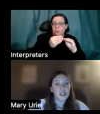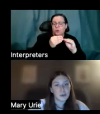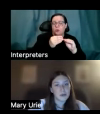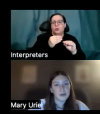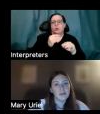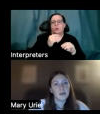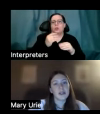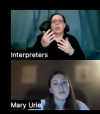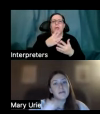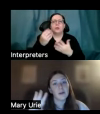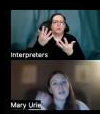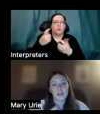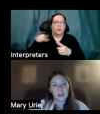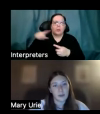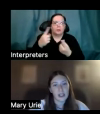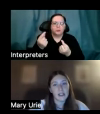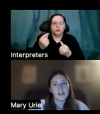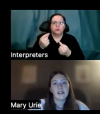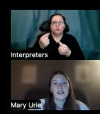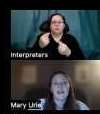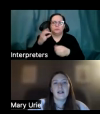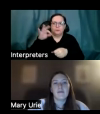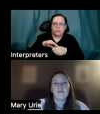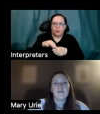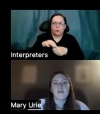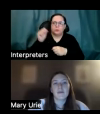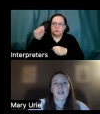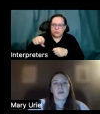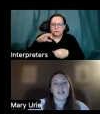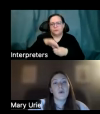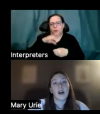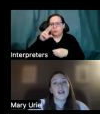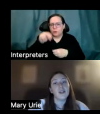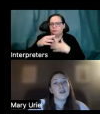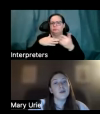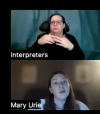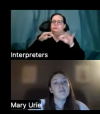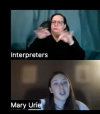do, you want them to vote a certain way. Explain why you are